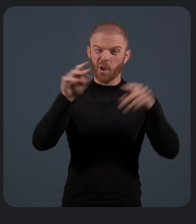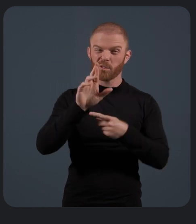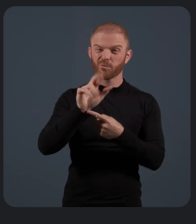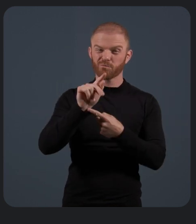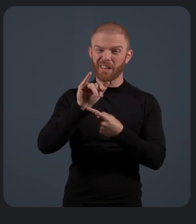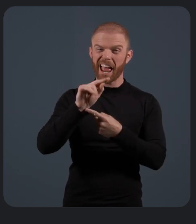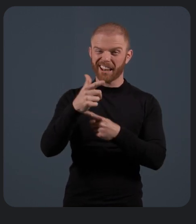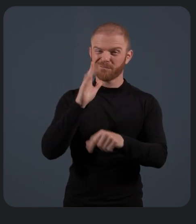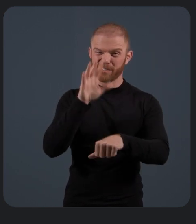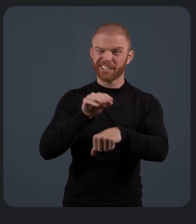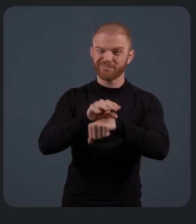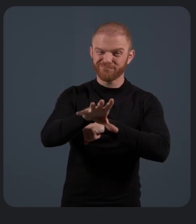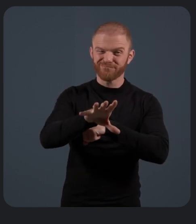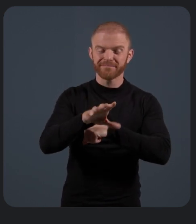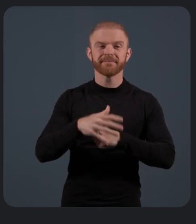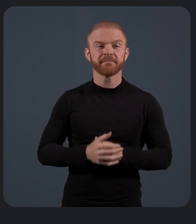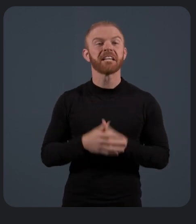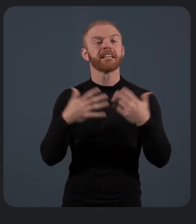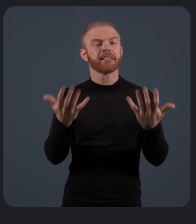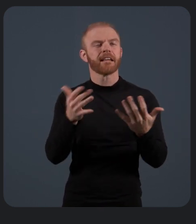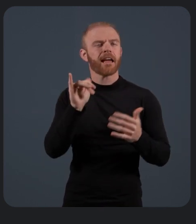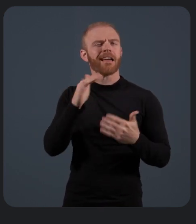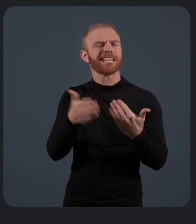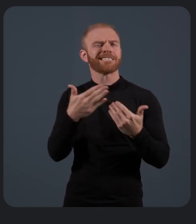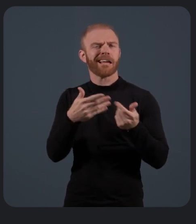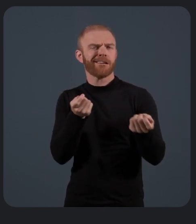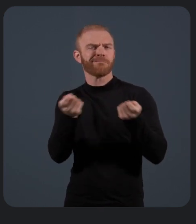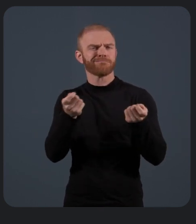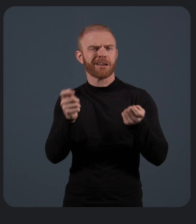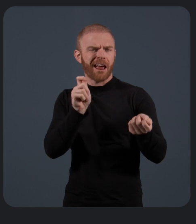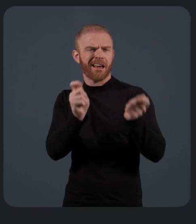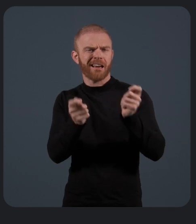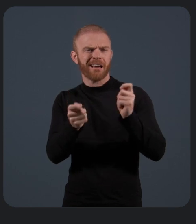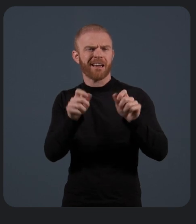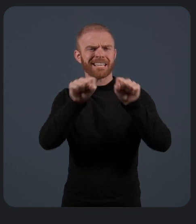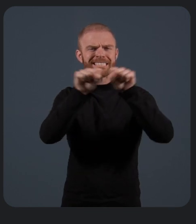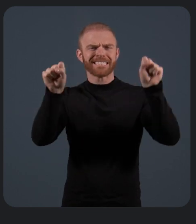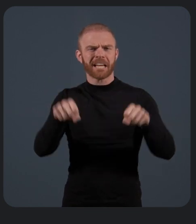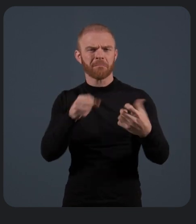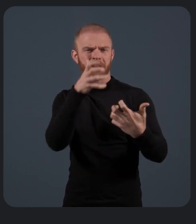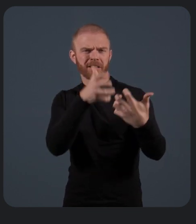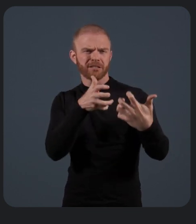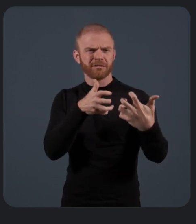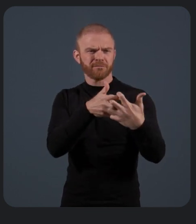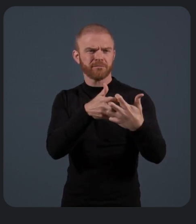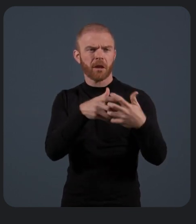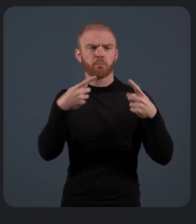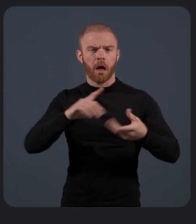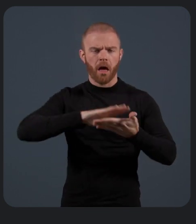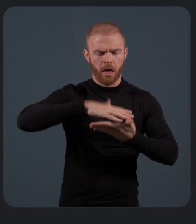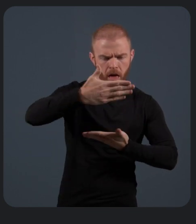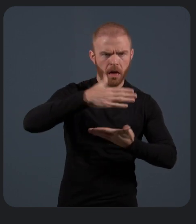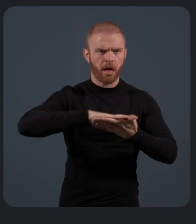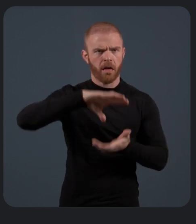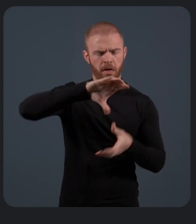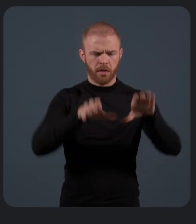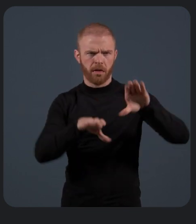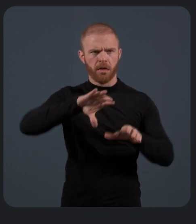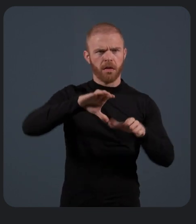for the apps that you build. For instance, gracefully handling configuration changes while folding and unfolding or taking